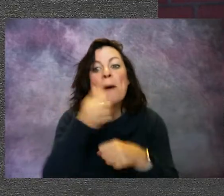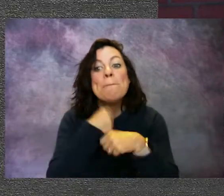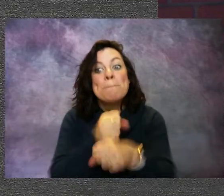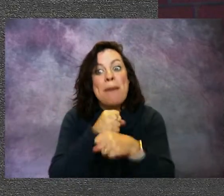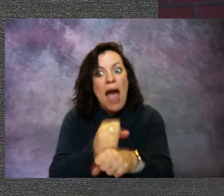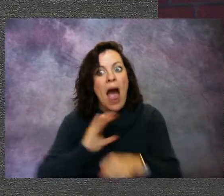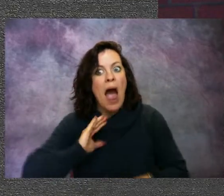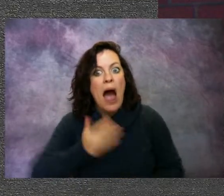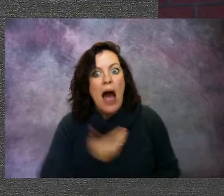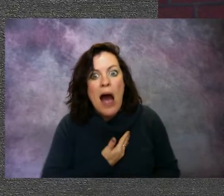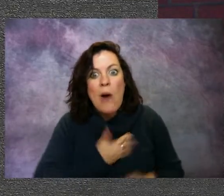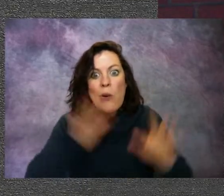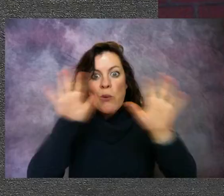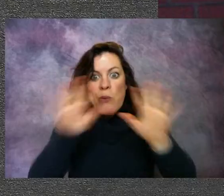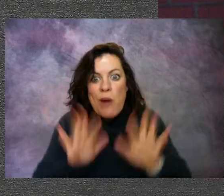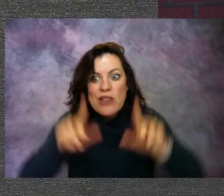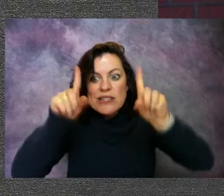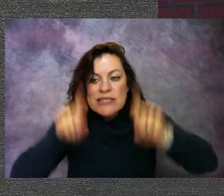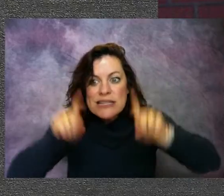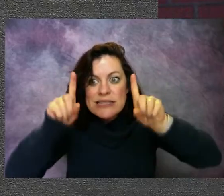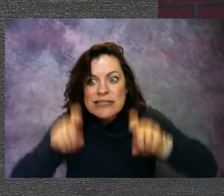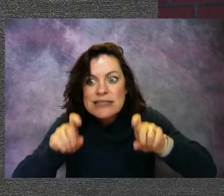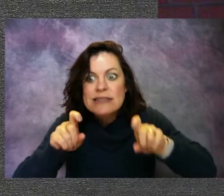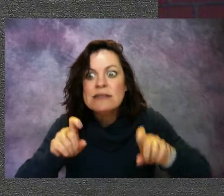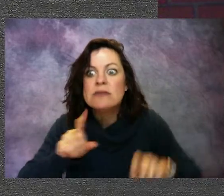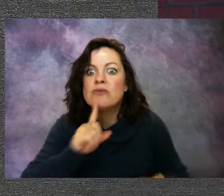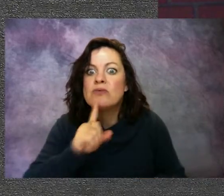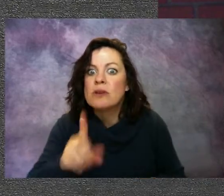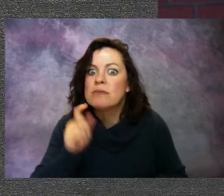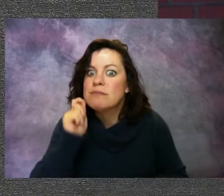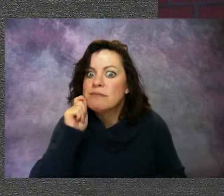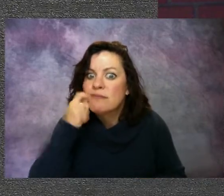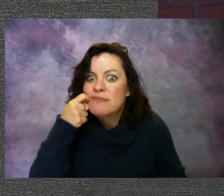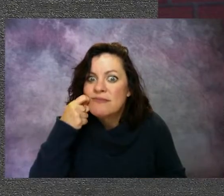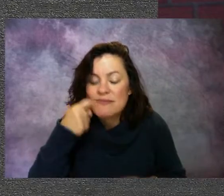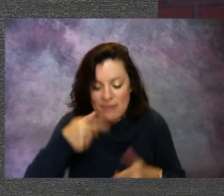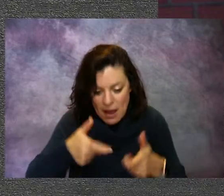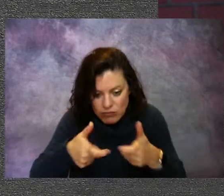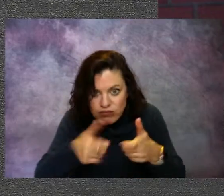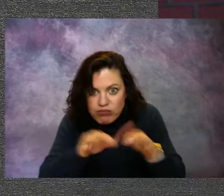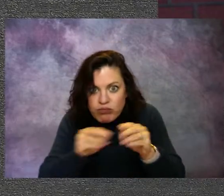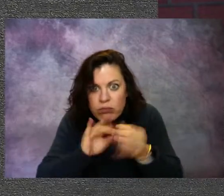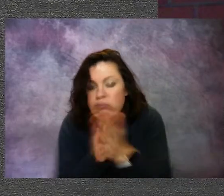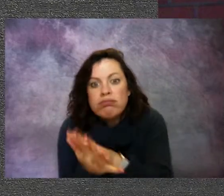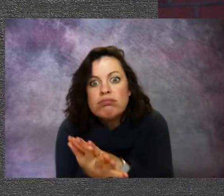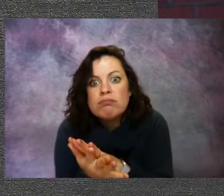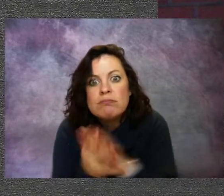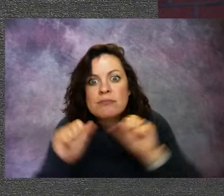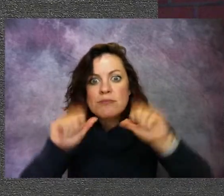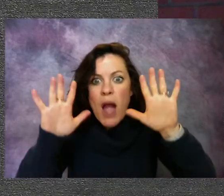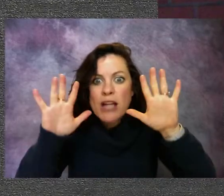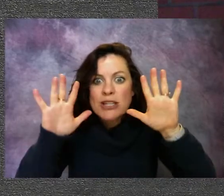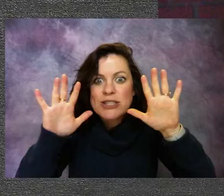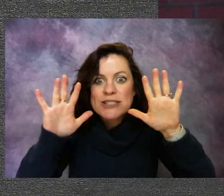and have some stuff change magically with our science. So, I hope that you are super duper excited